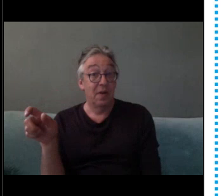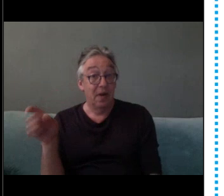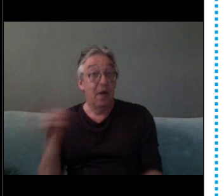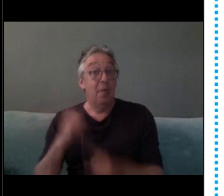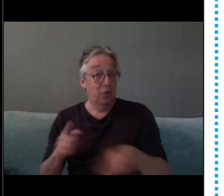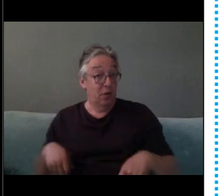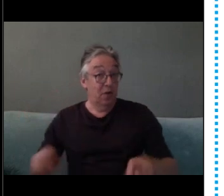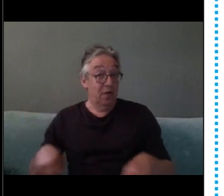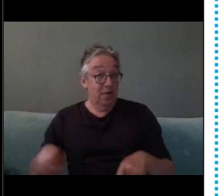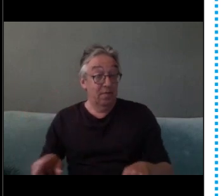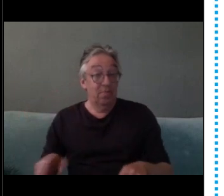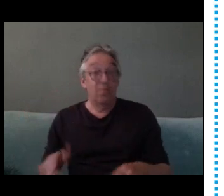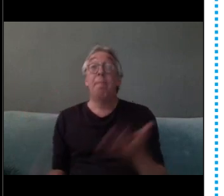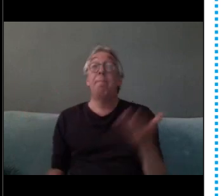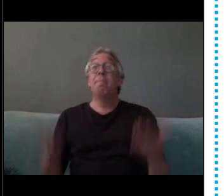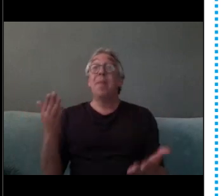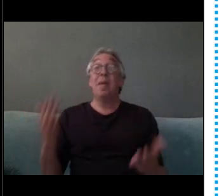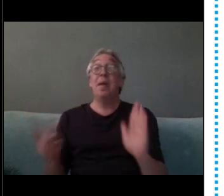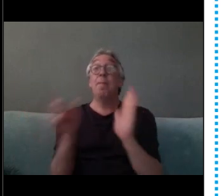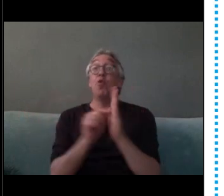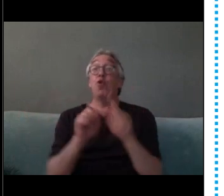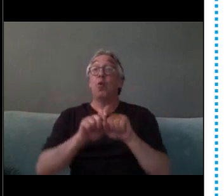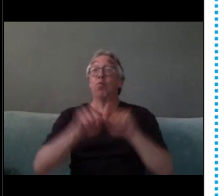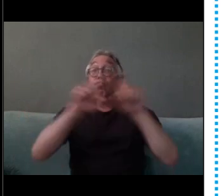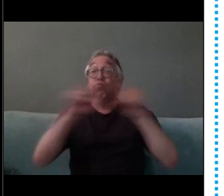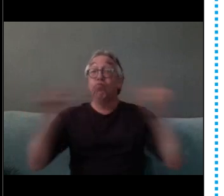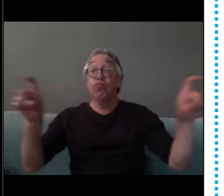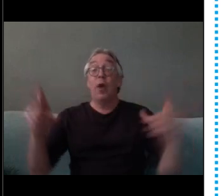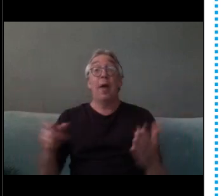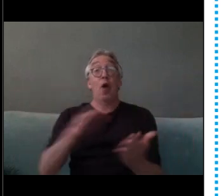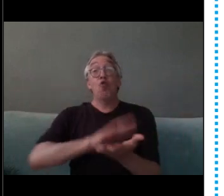This can be in large print, Braille plain language or audiotapes